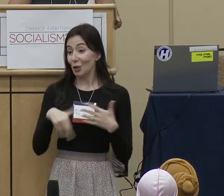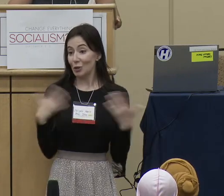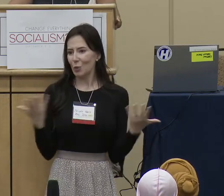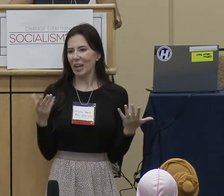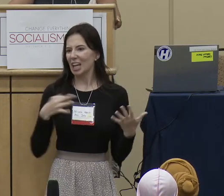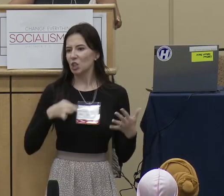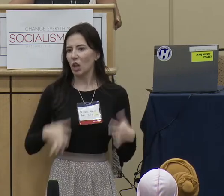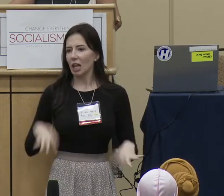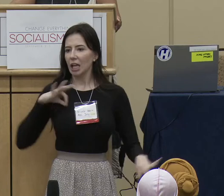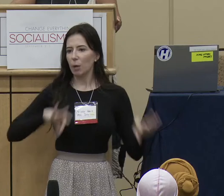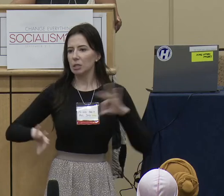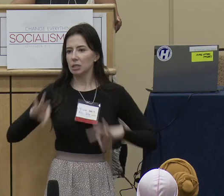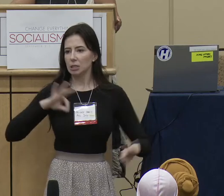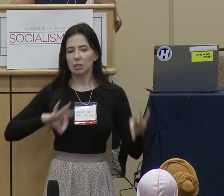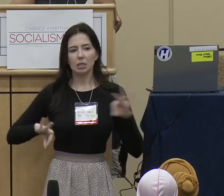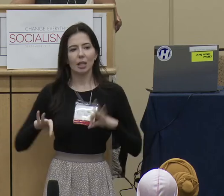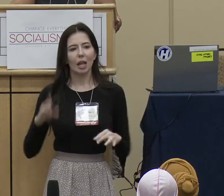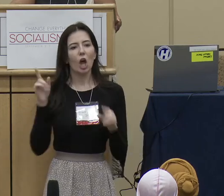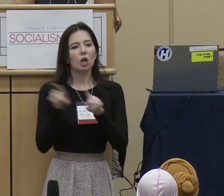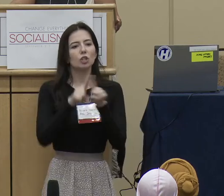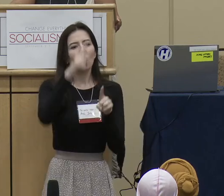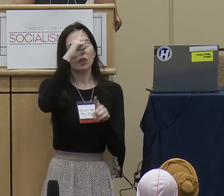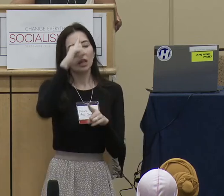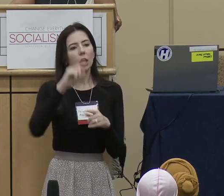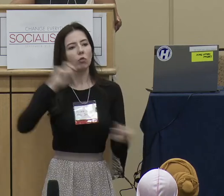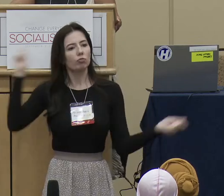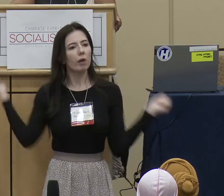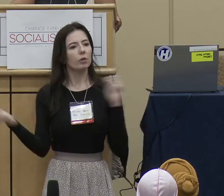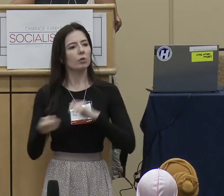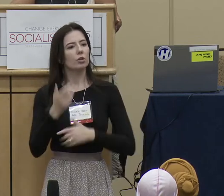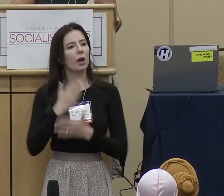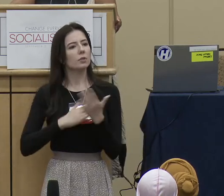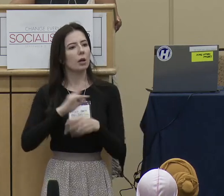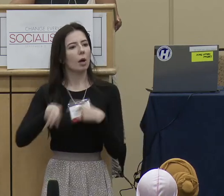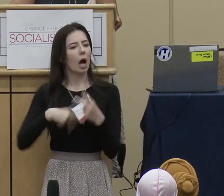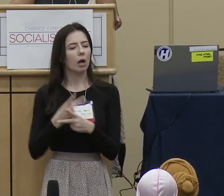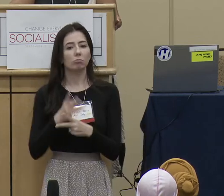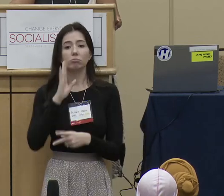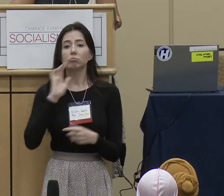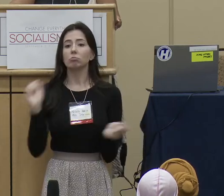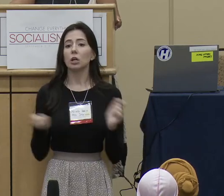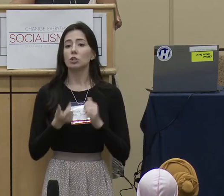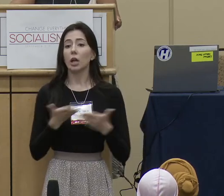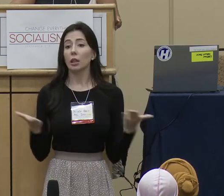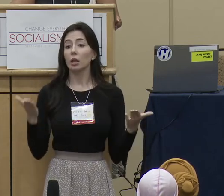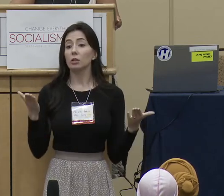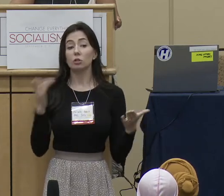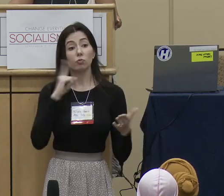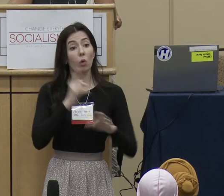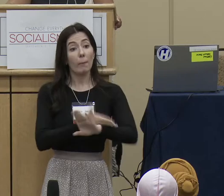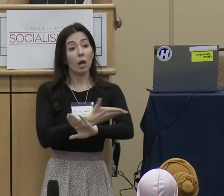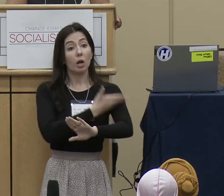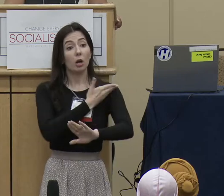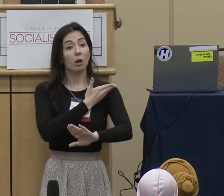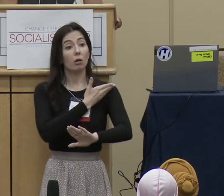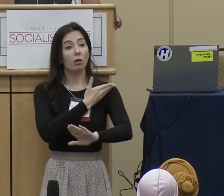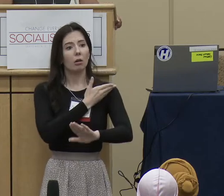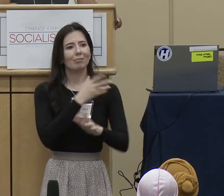like capitalism. And it turns out that they also think